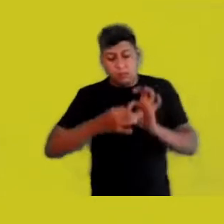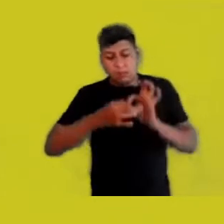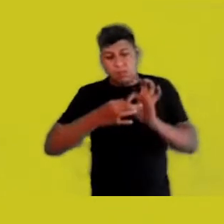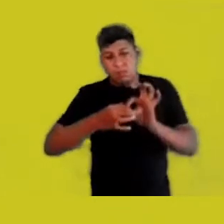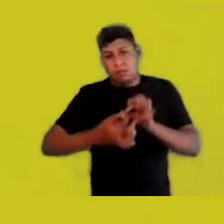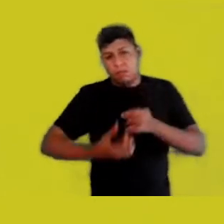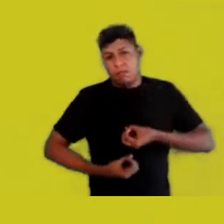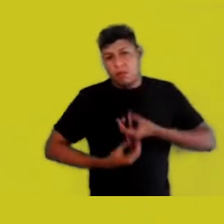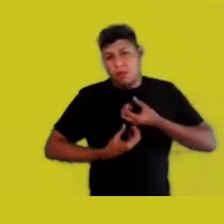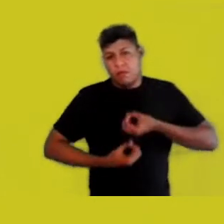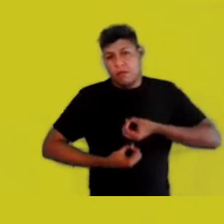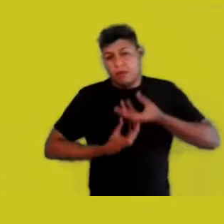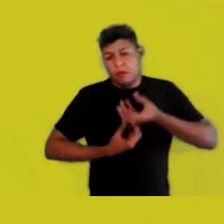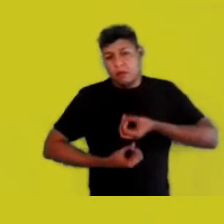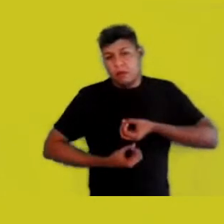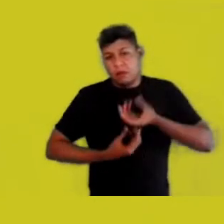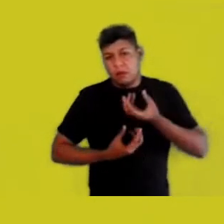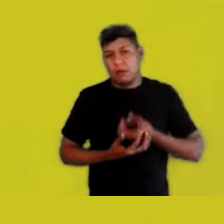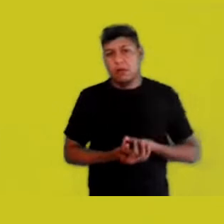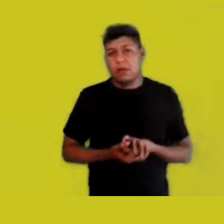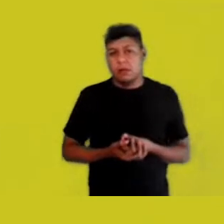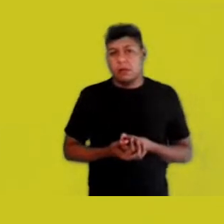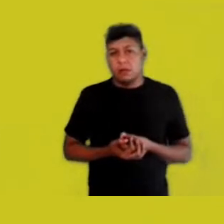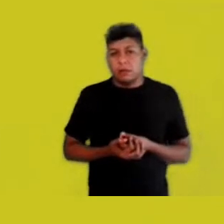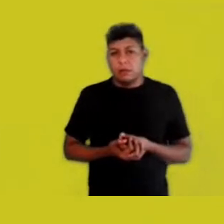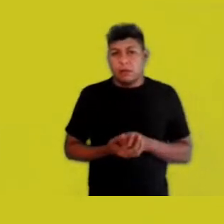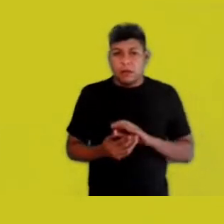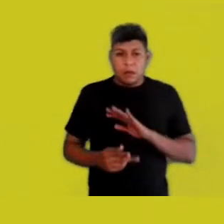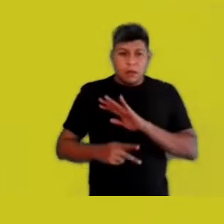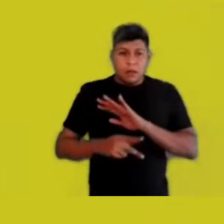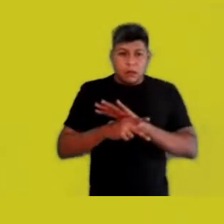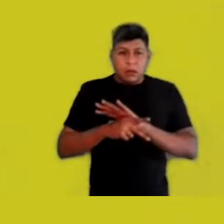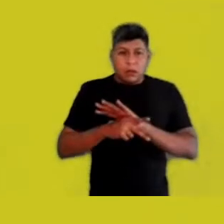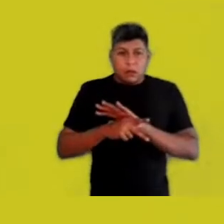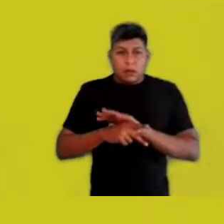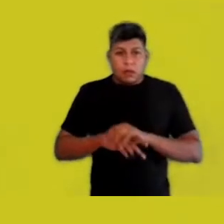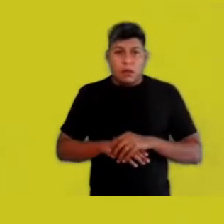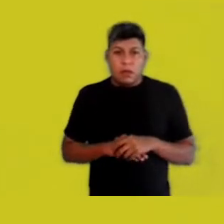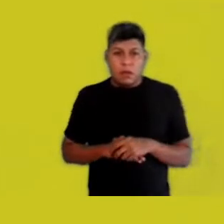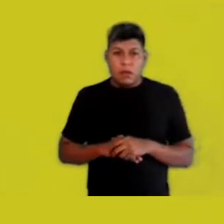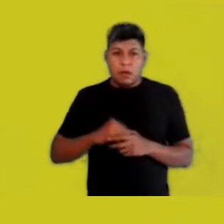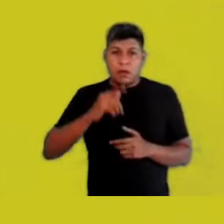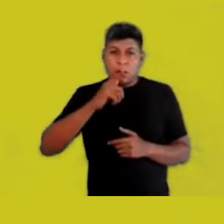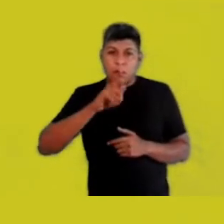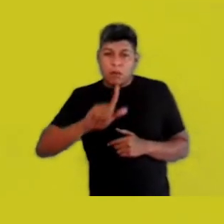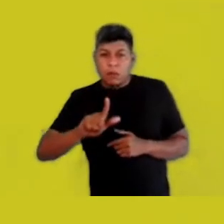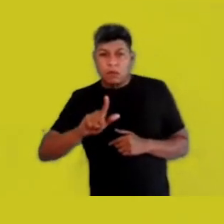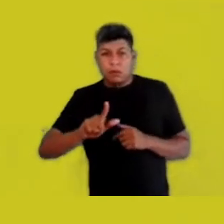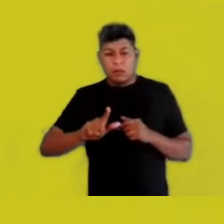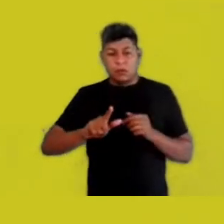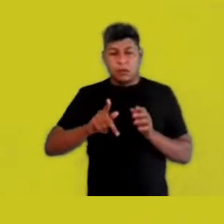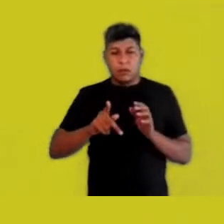or to poetry. It’s conceived as a specific literary genre in the West,